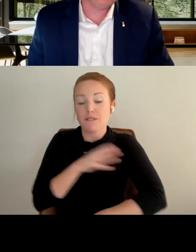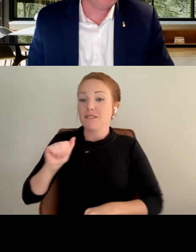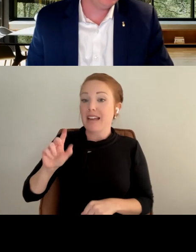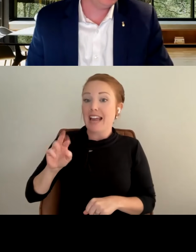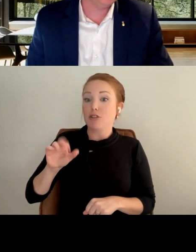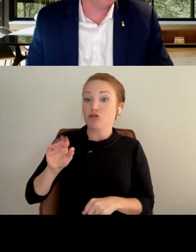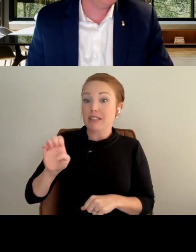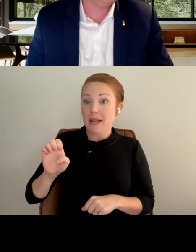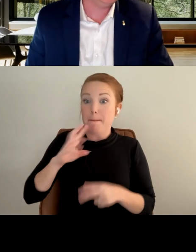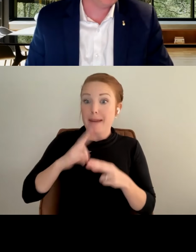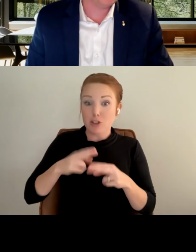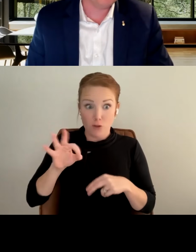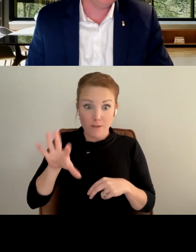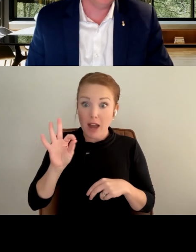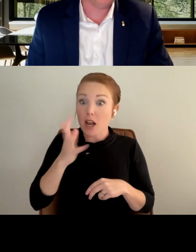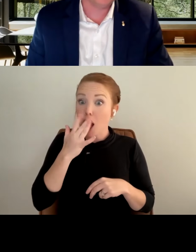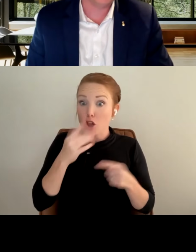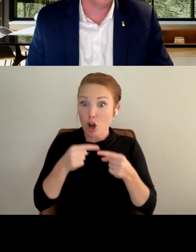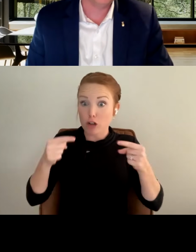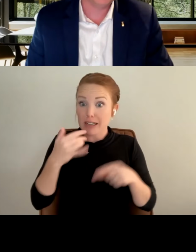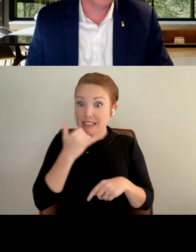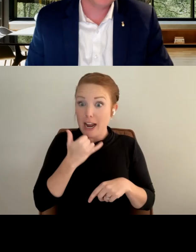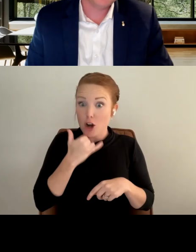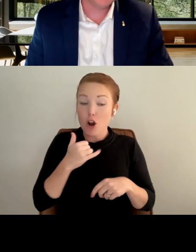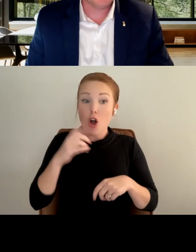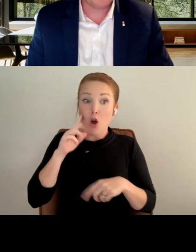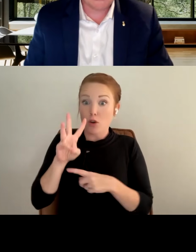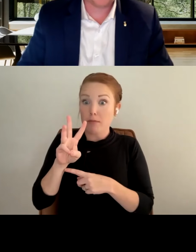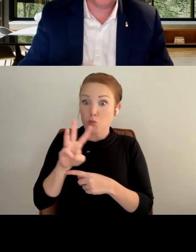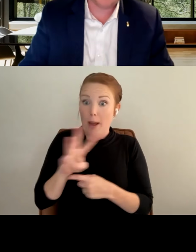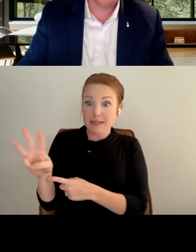if you find a color contrast error on a website in production you can go back through a checklist